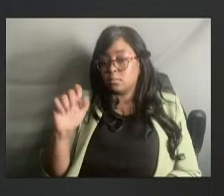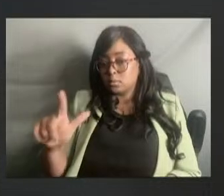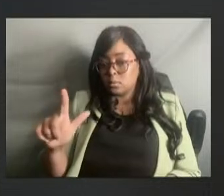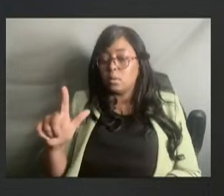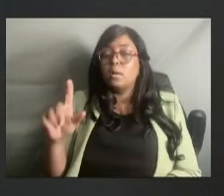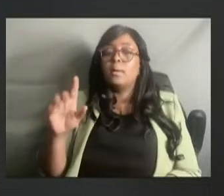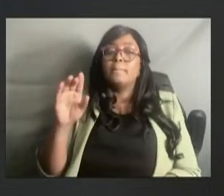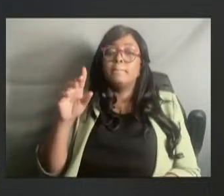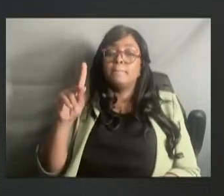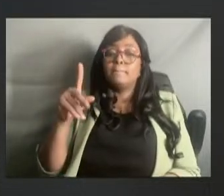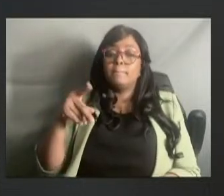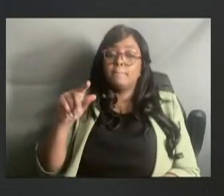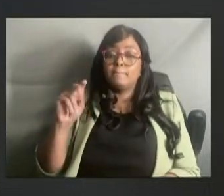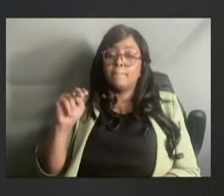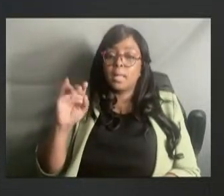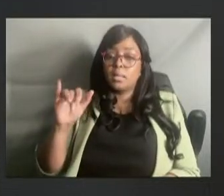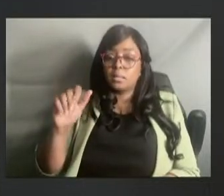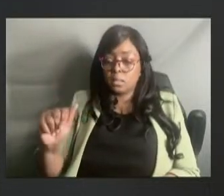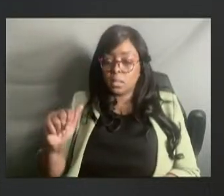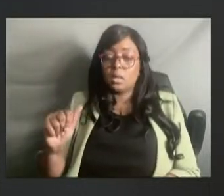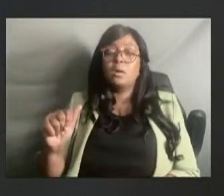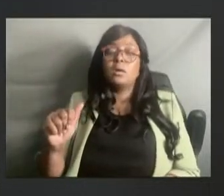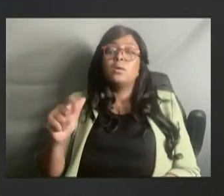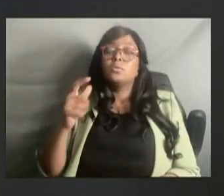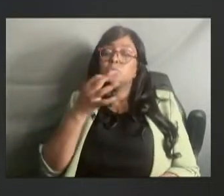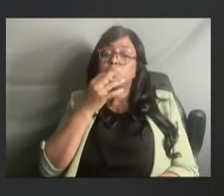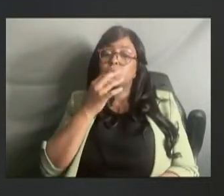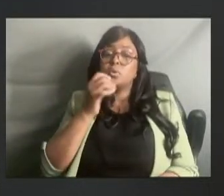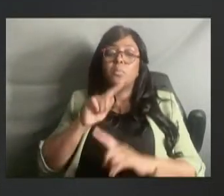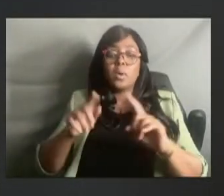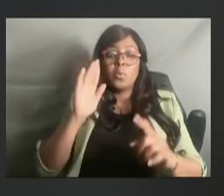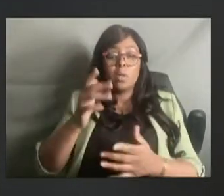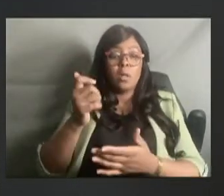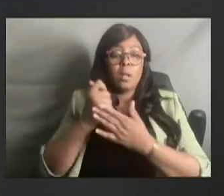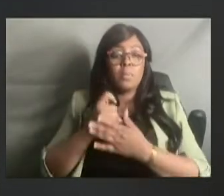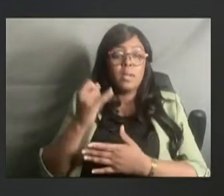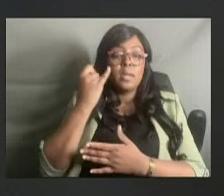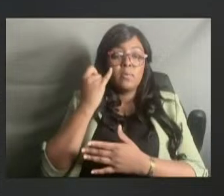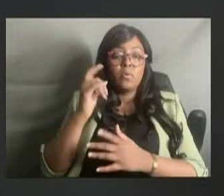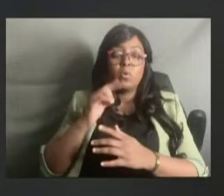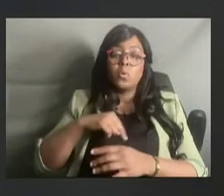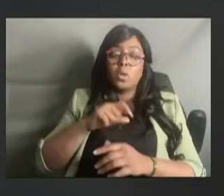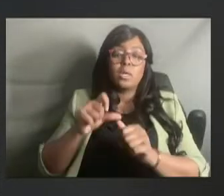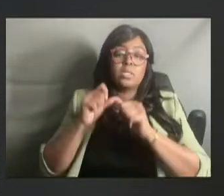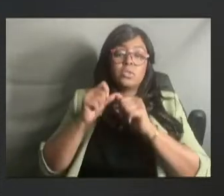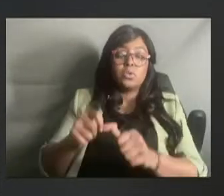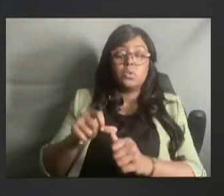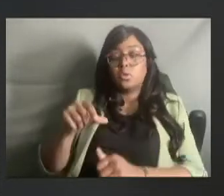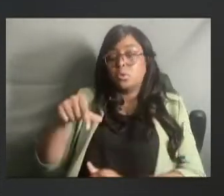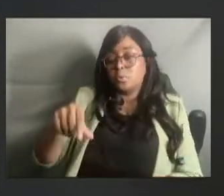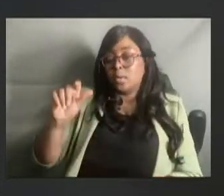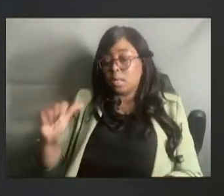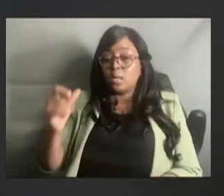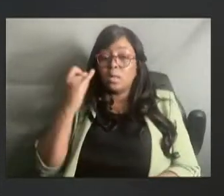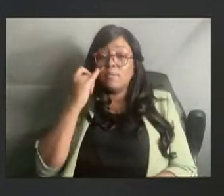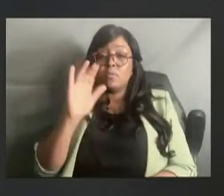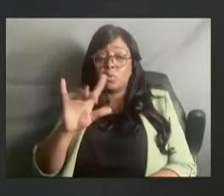McDonnell Pena in a minute. Who's the person with the hand up? But it actually might help